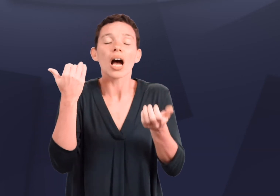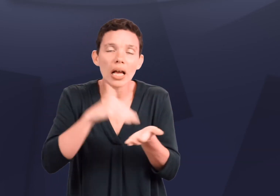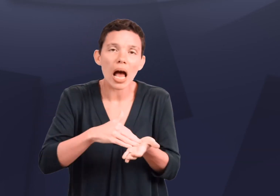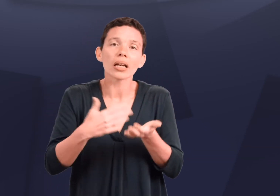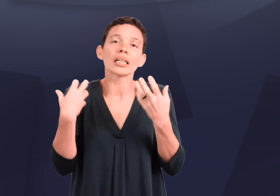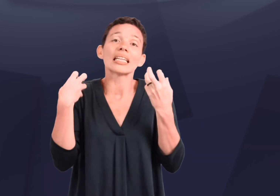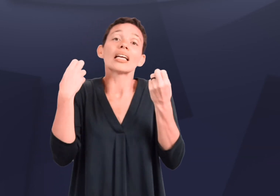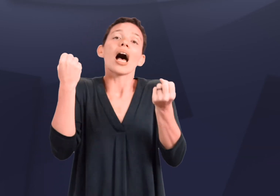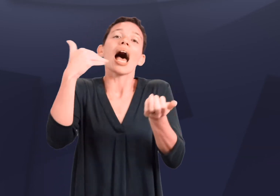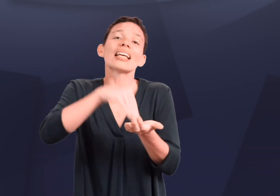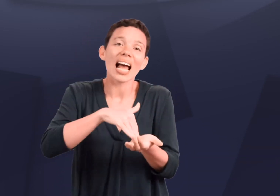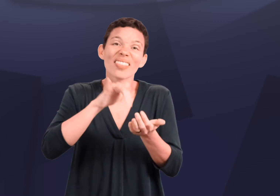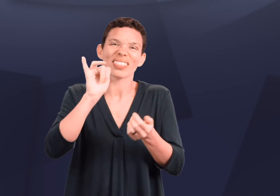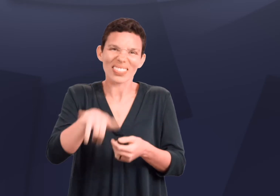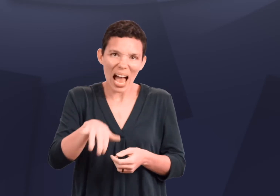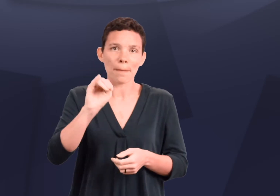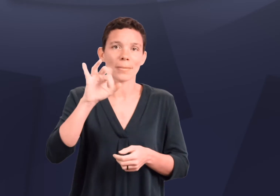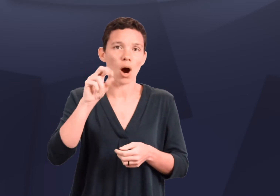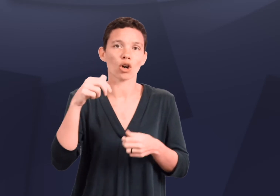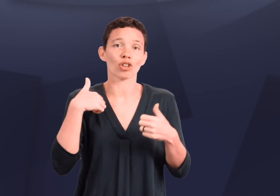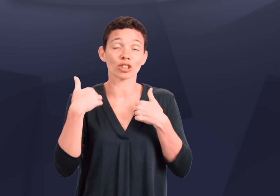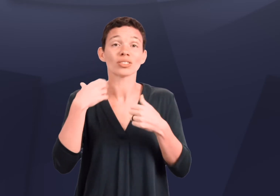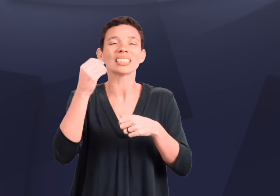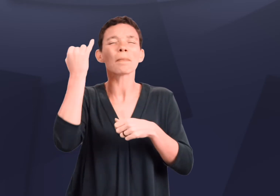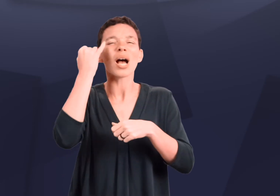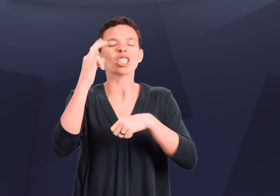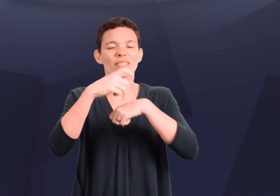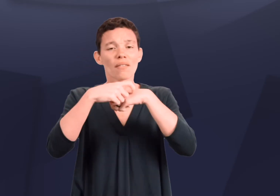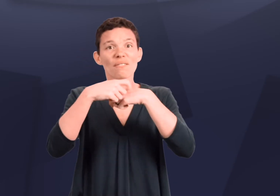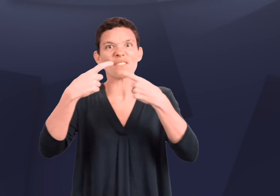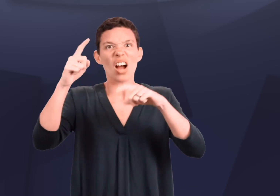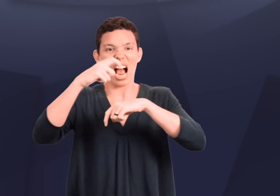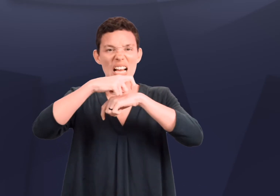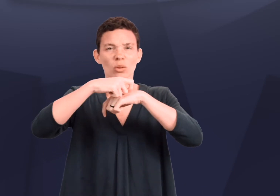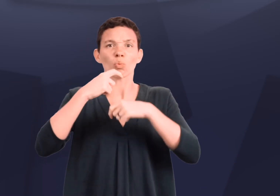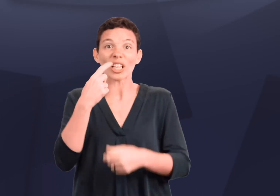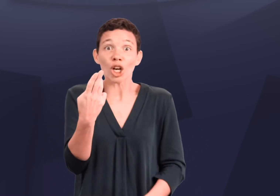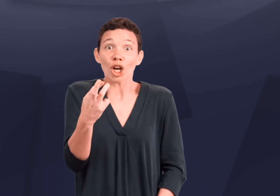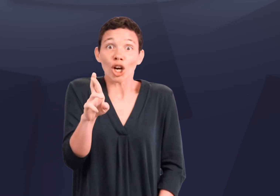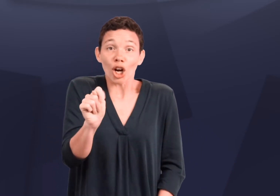Every time the person tries to heal, it's cut again. That's a microaggression.